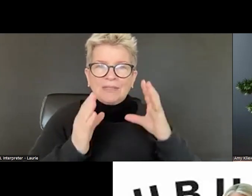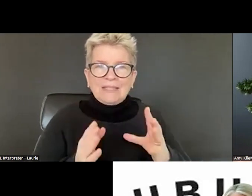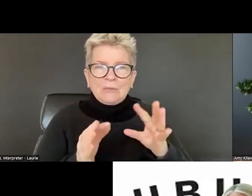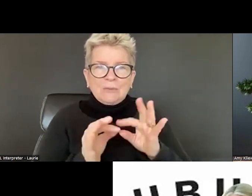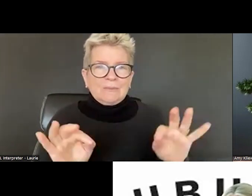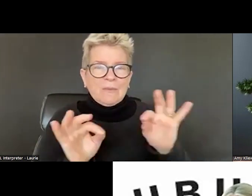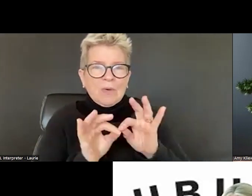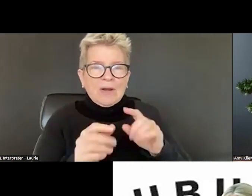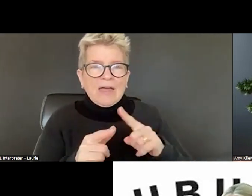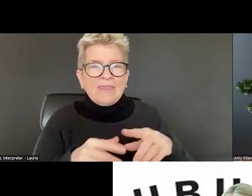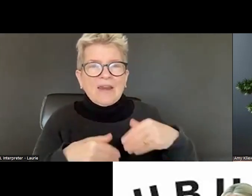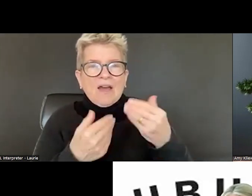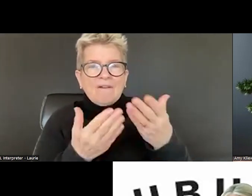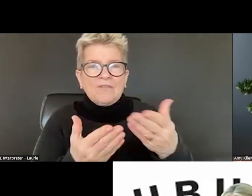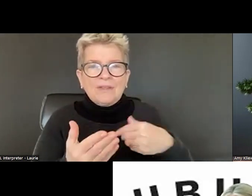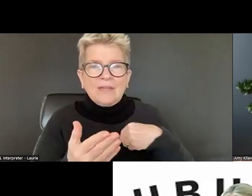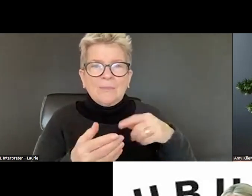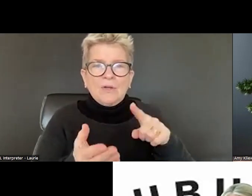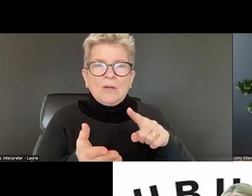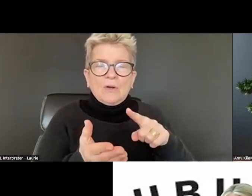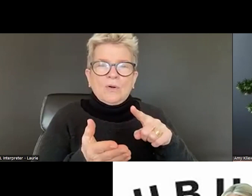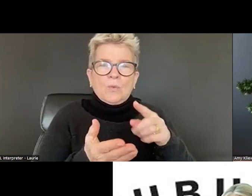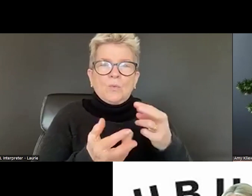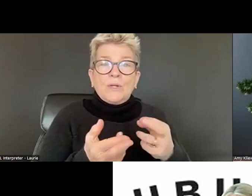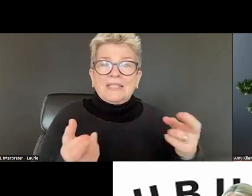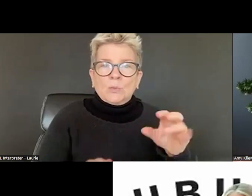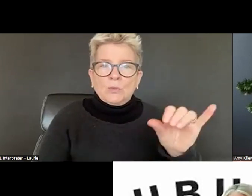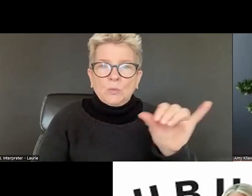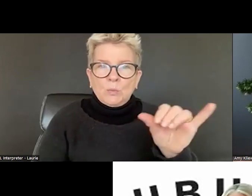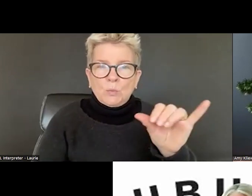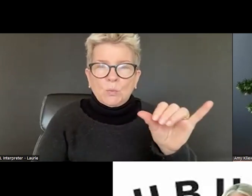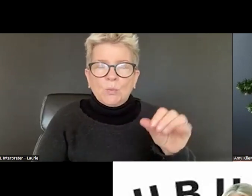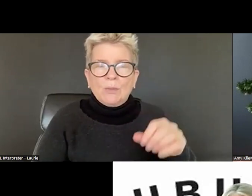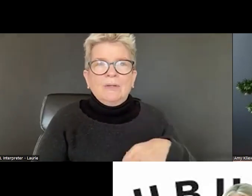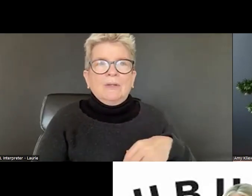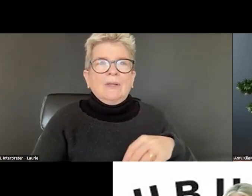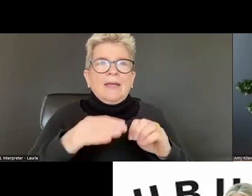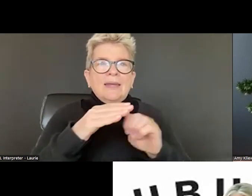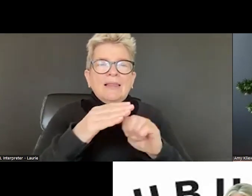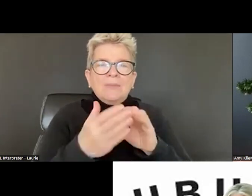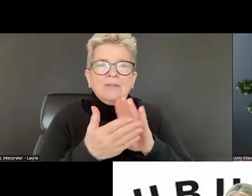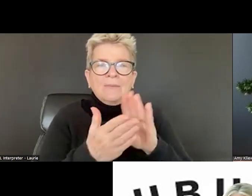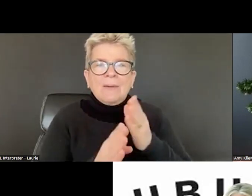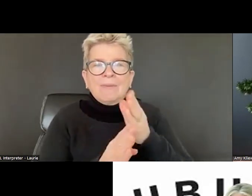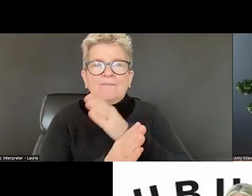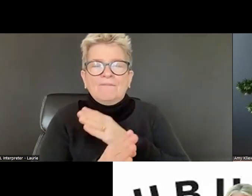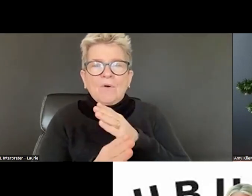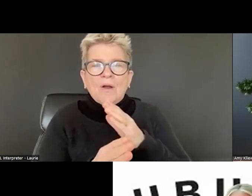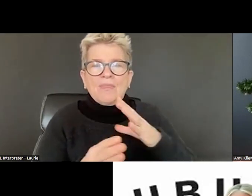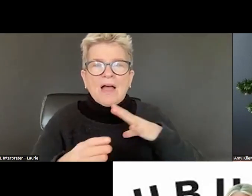some resources too as well so in Elementary uh just before the holidays we had purchased all of